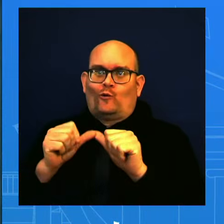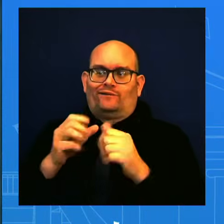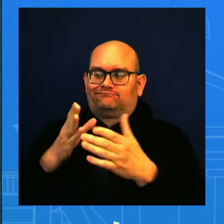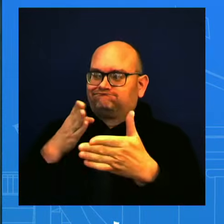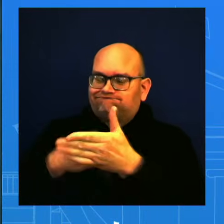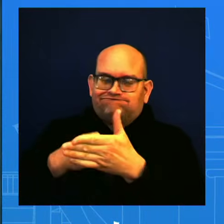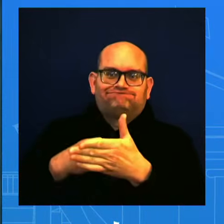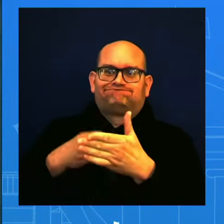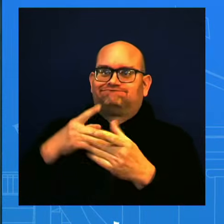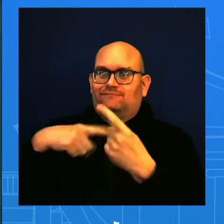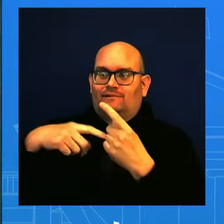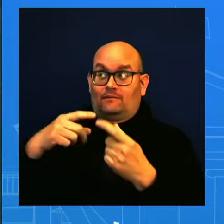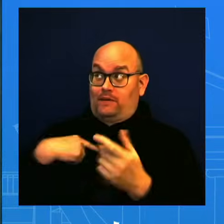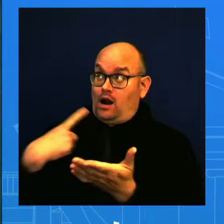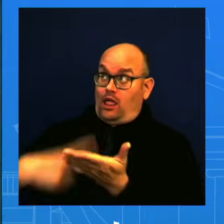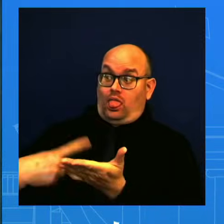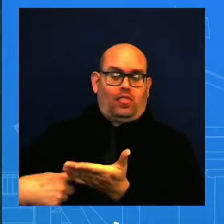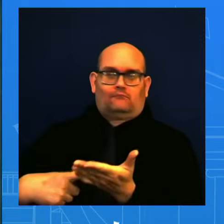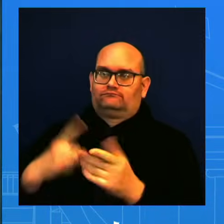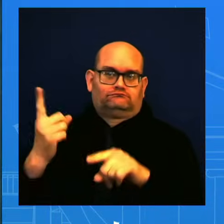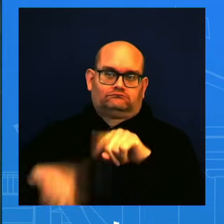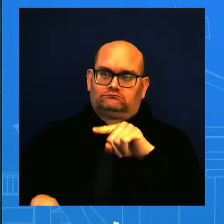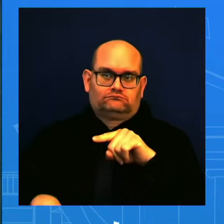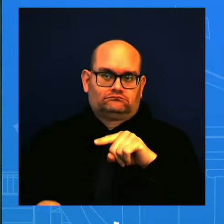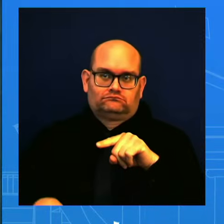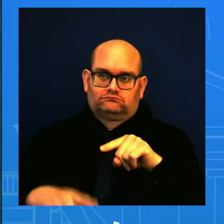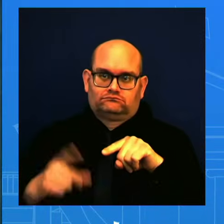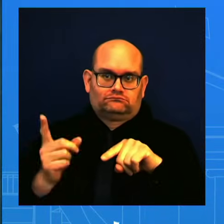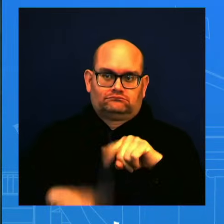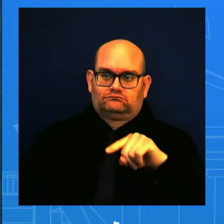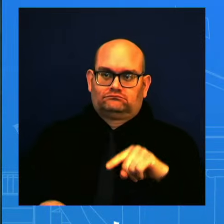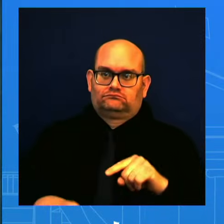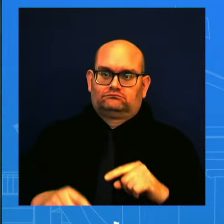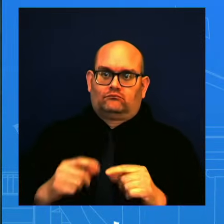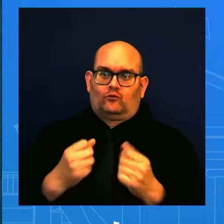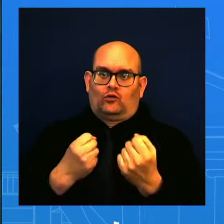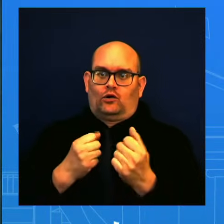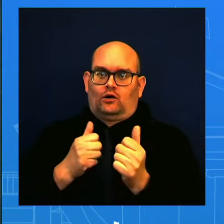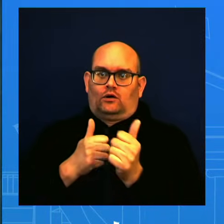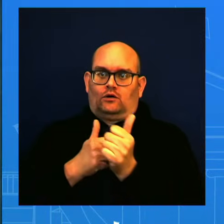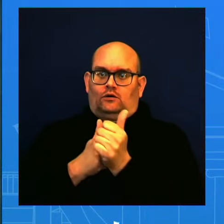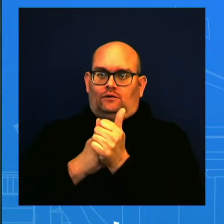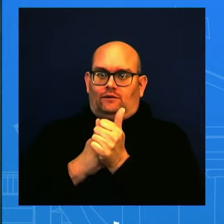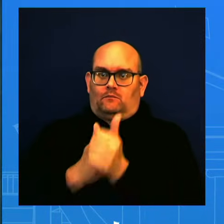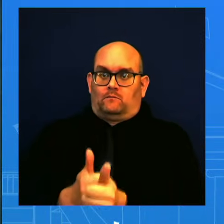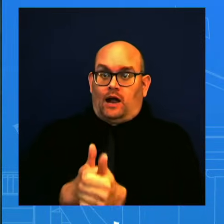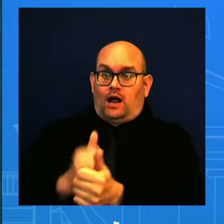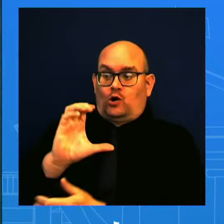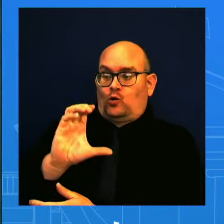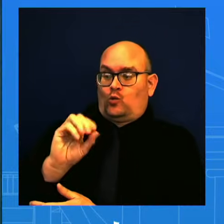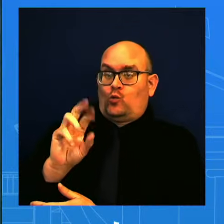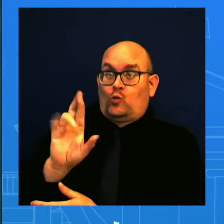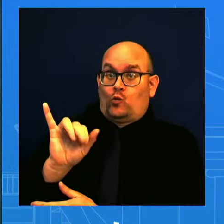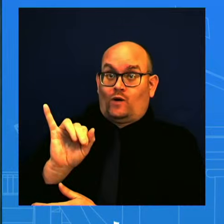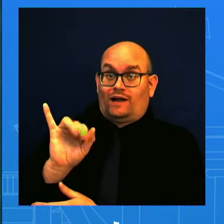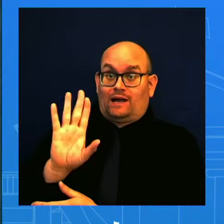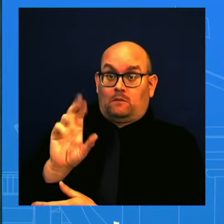And so, this is something that we are going to continue to do. We talk about the next five months. Obviously, that's something that this president